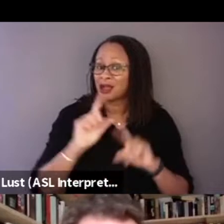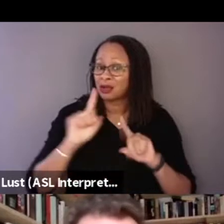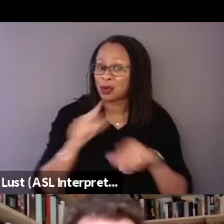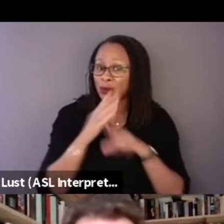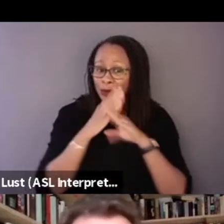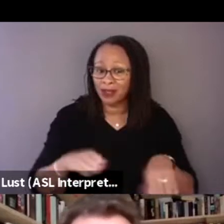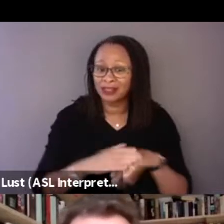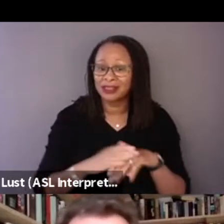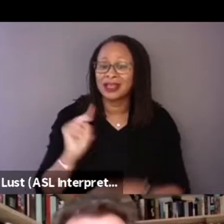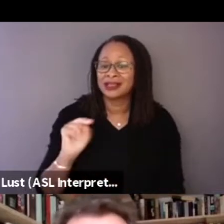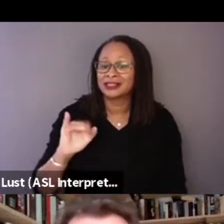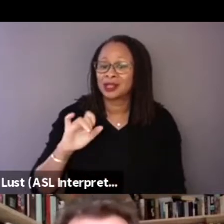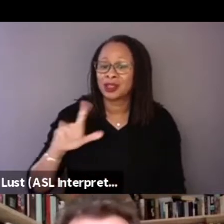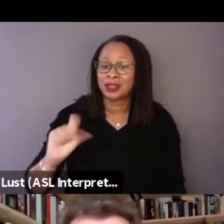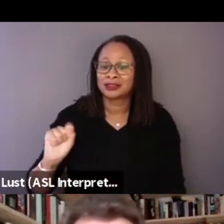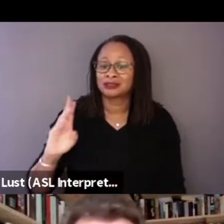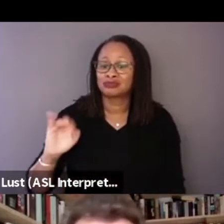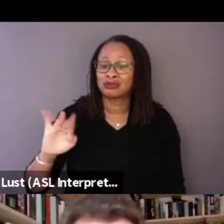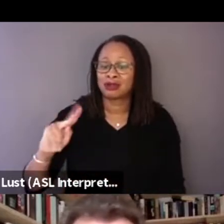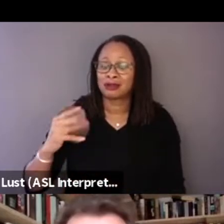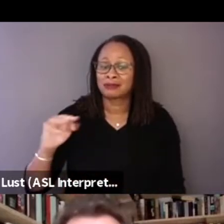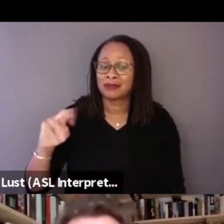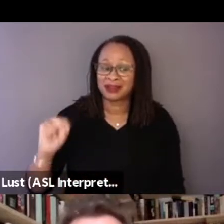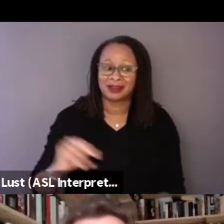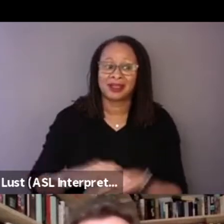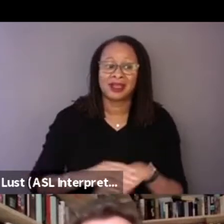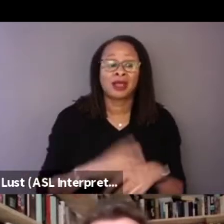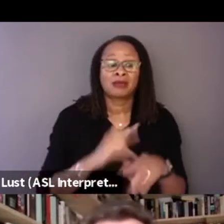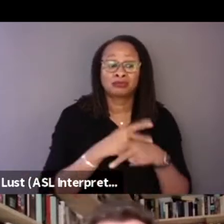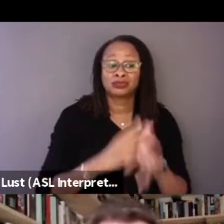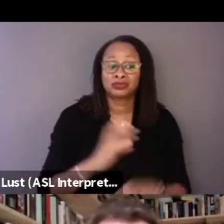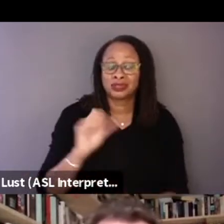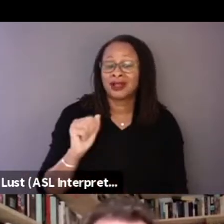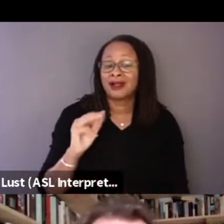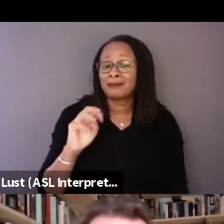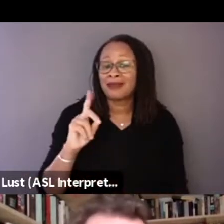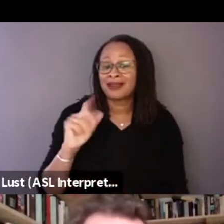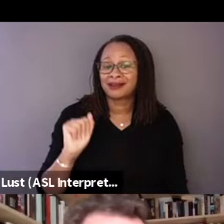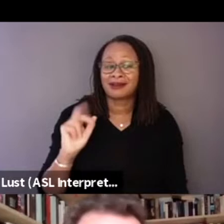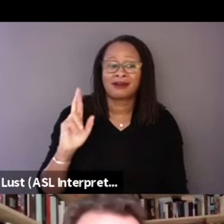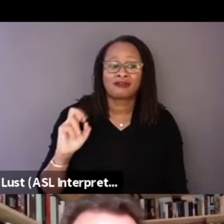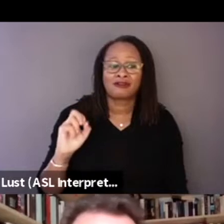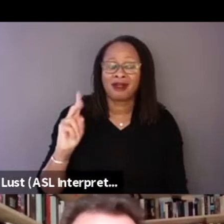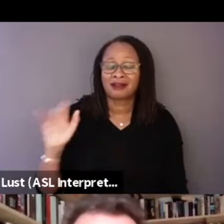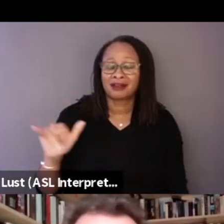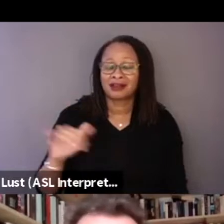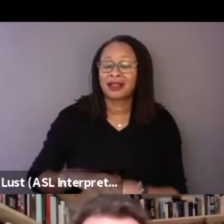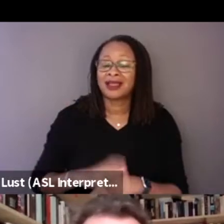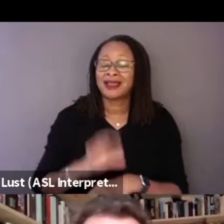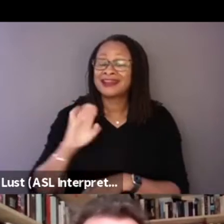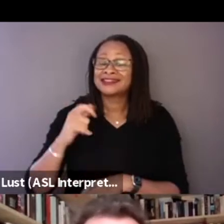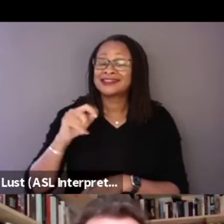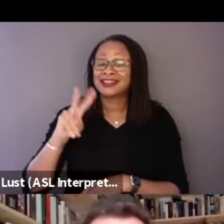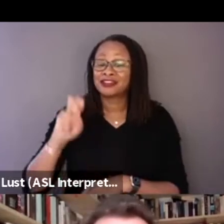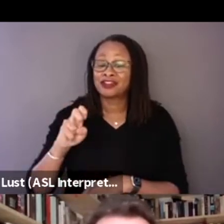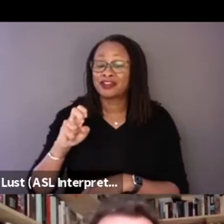We have Producer Amanda Roddy. We have the Executive Producer Bradley Whitford, and we have the man of the hour himself, Ady Barkan,